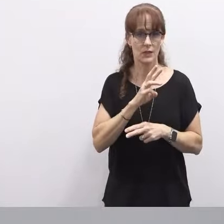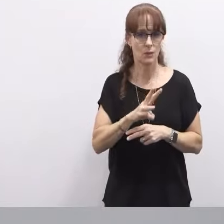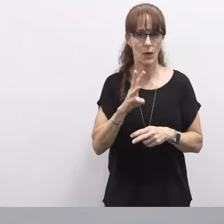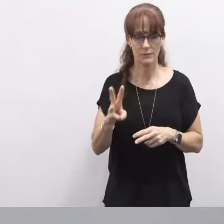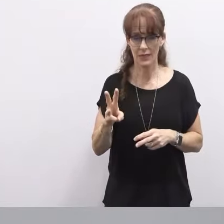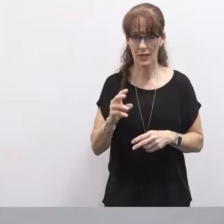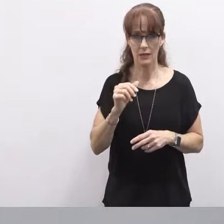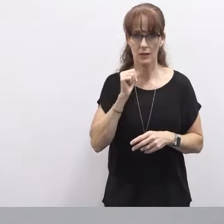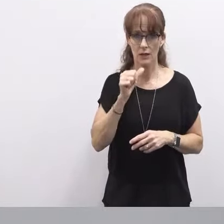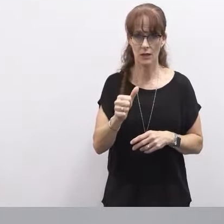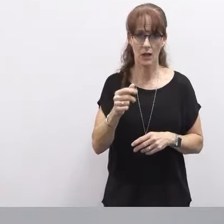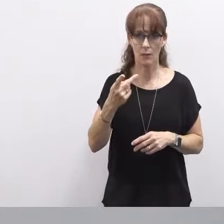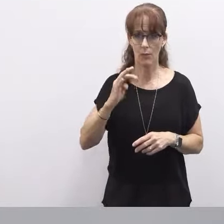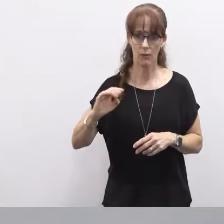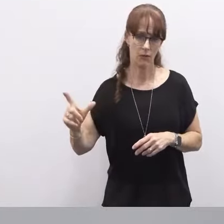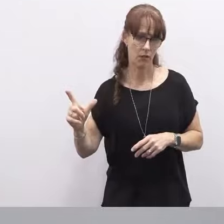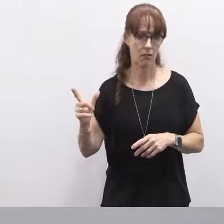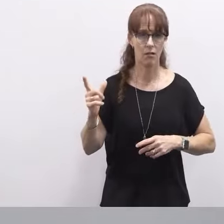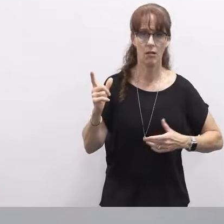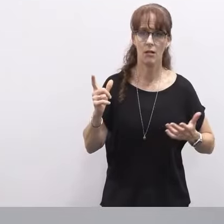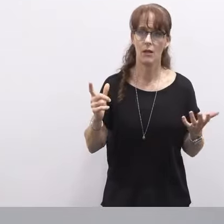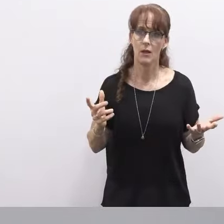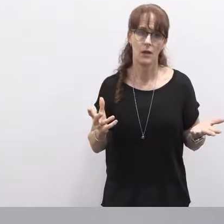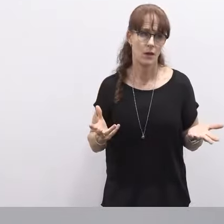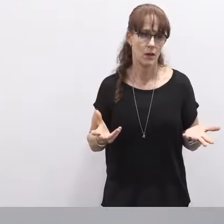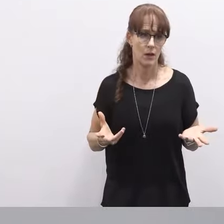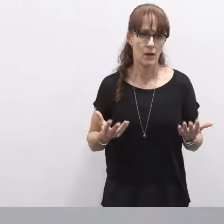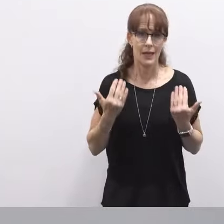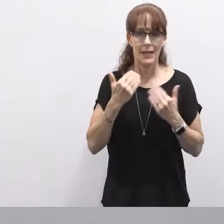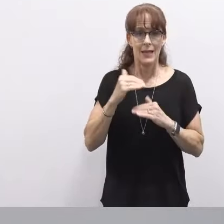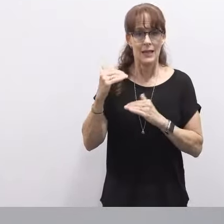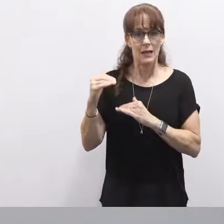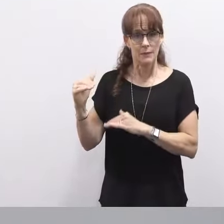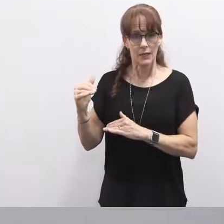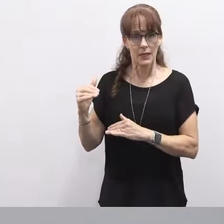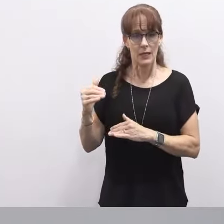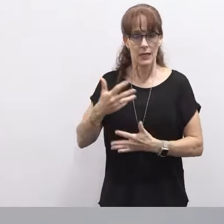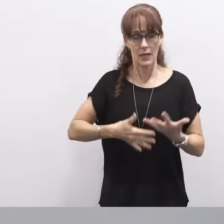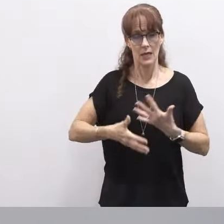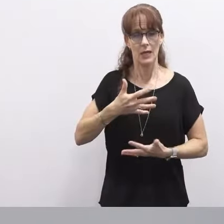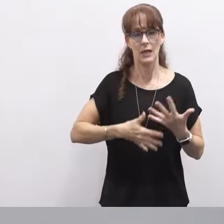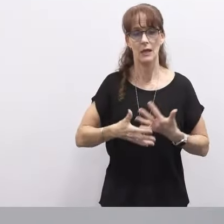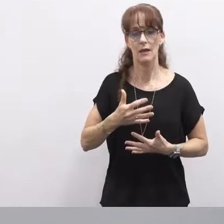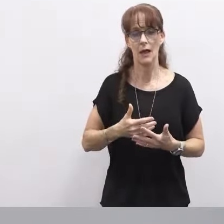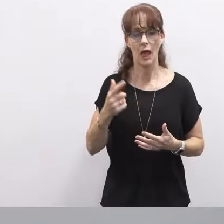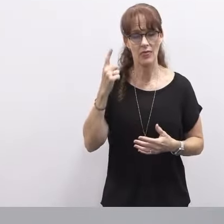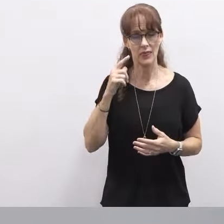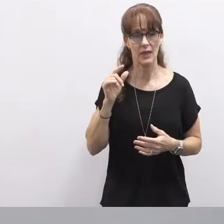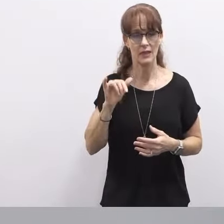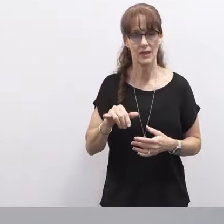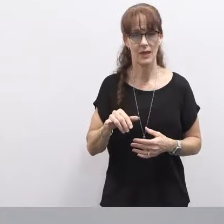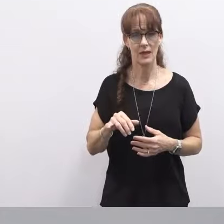or the portal is limiting the engagement that I think that's where we doubled down